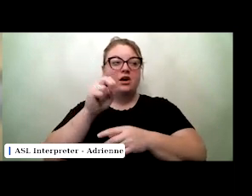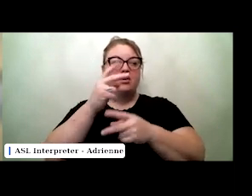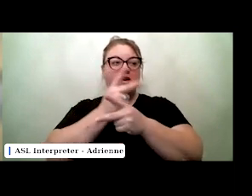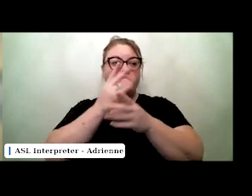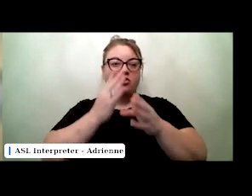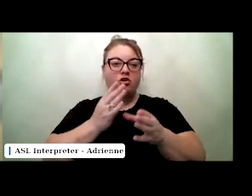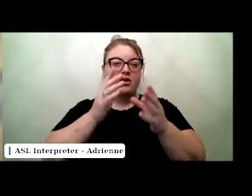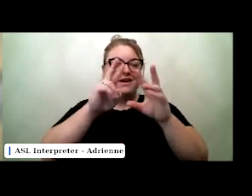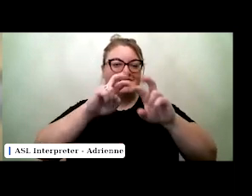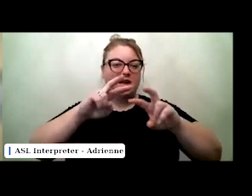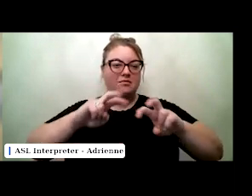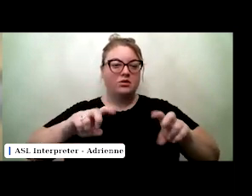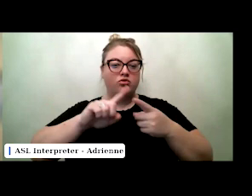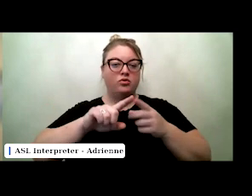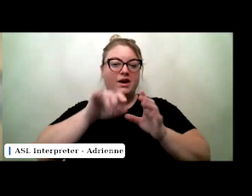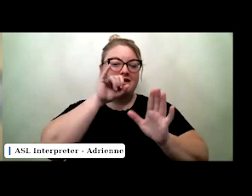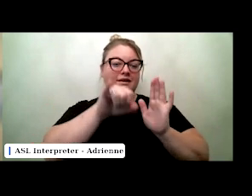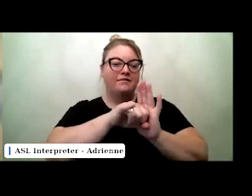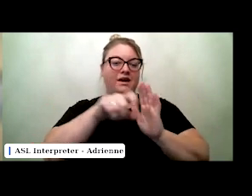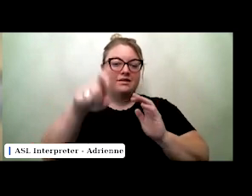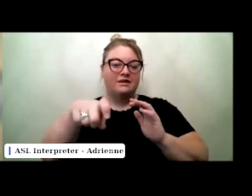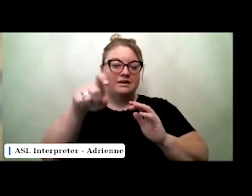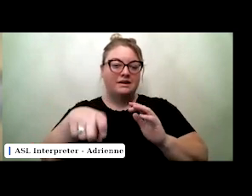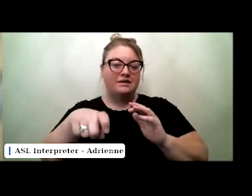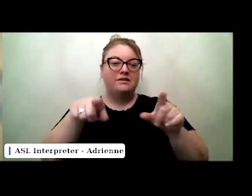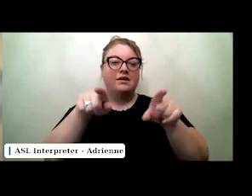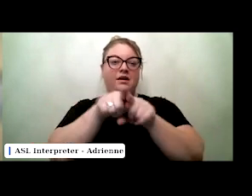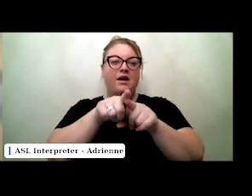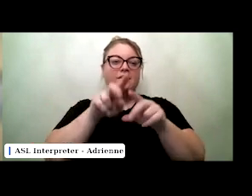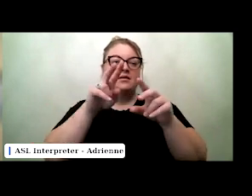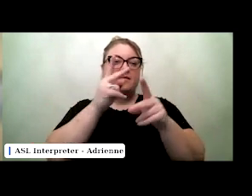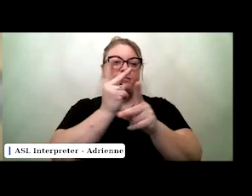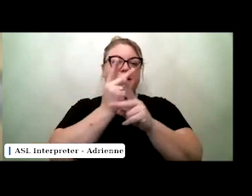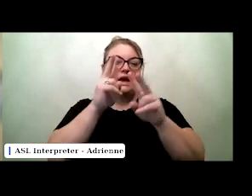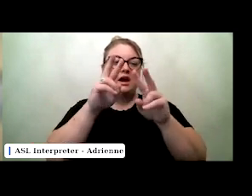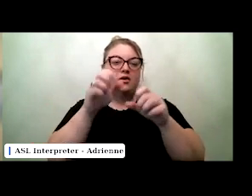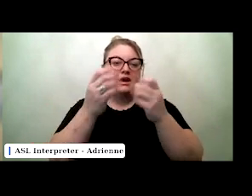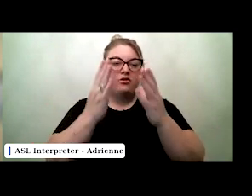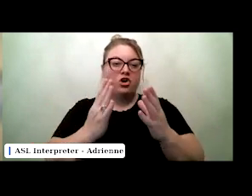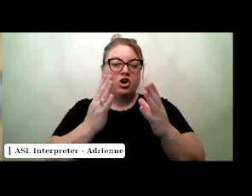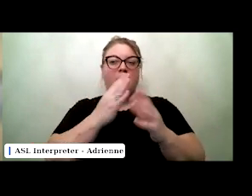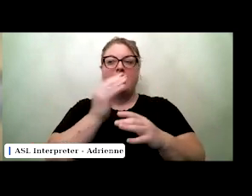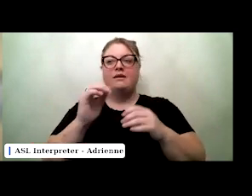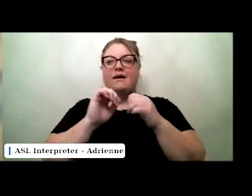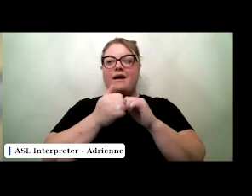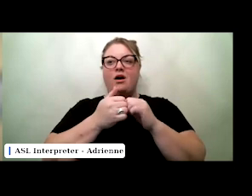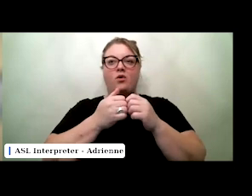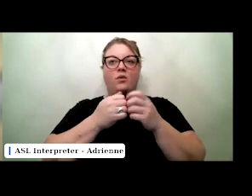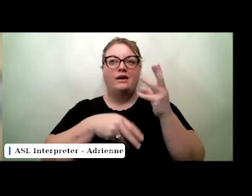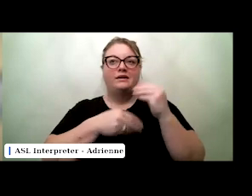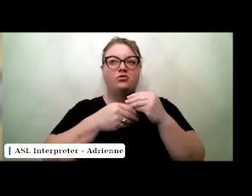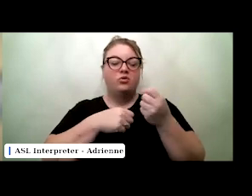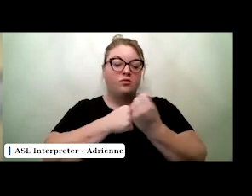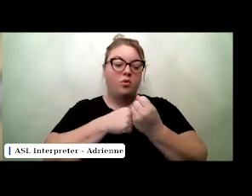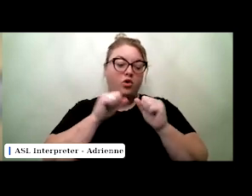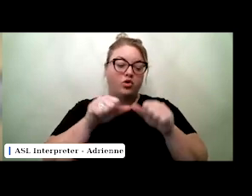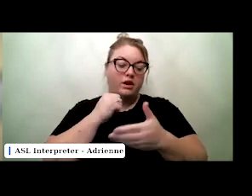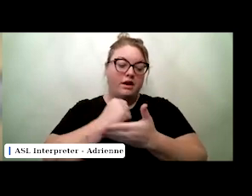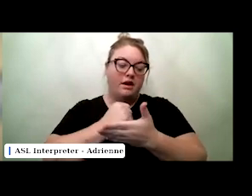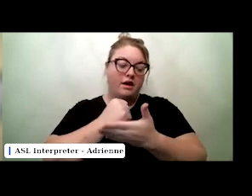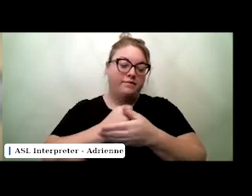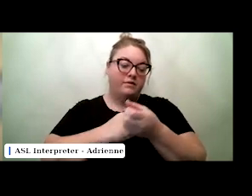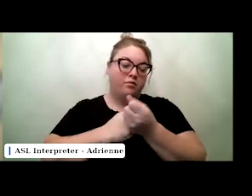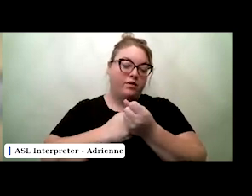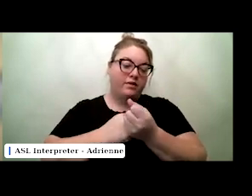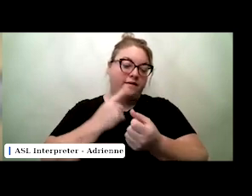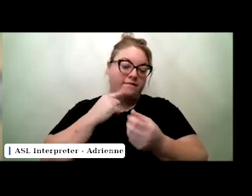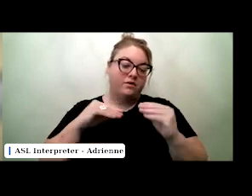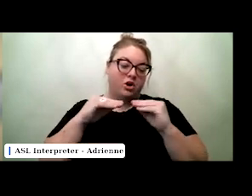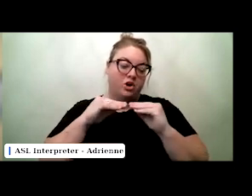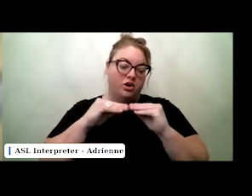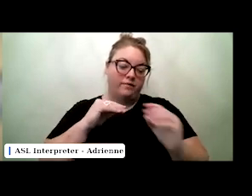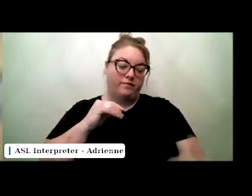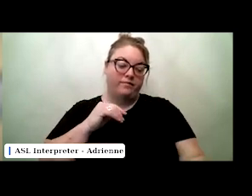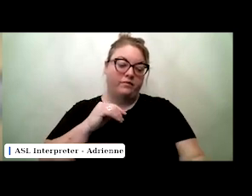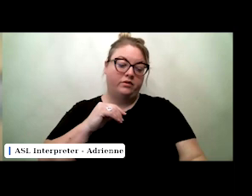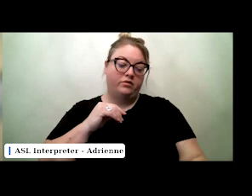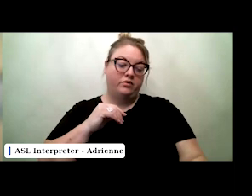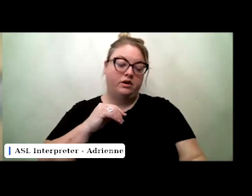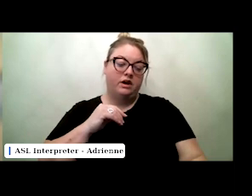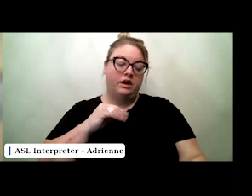To help identify the needs of family caregivers, and how additional supports could help support them further. Including how direct care workers.